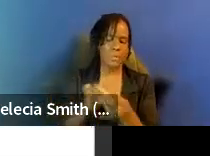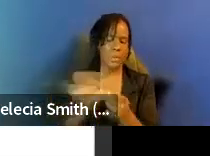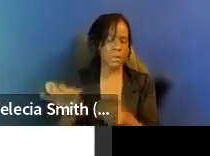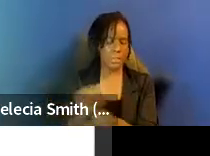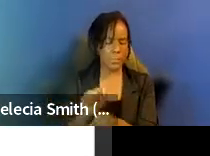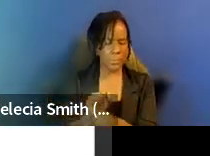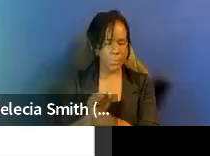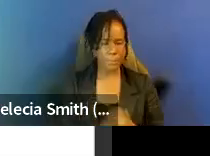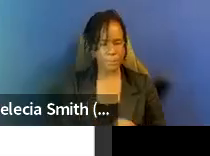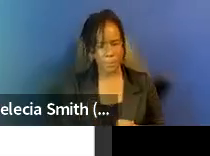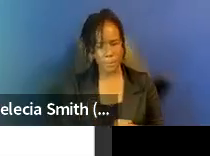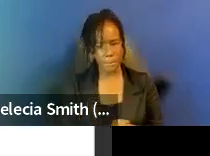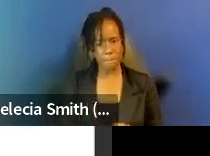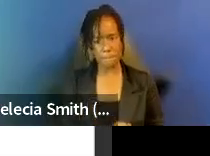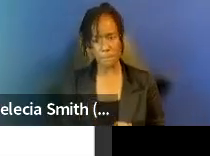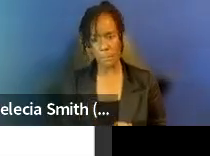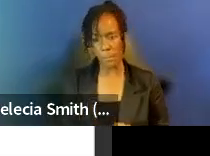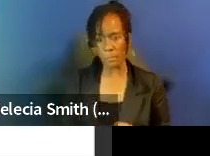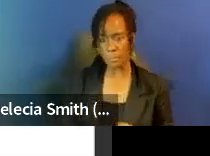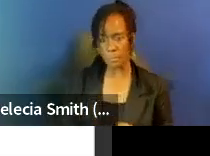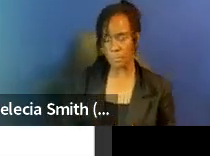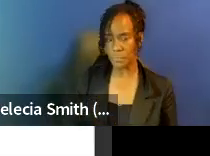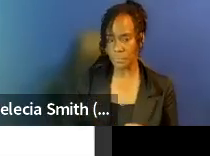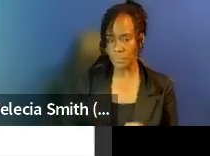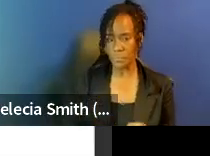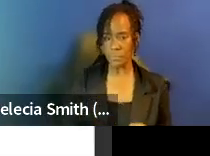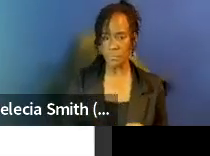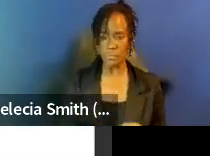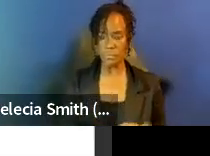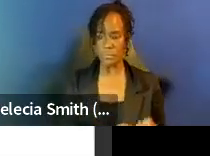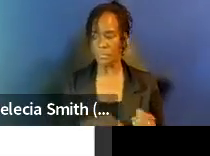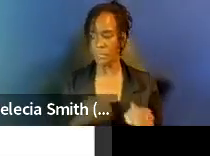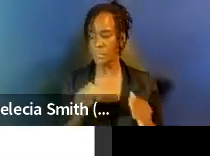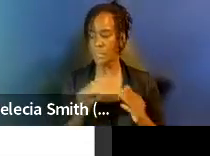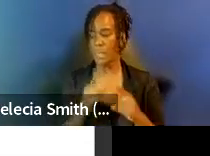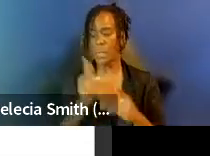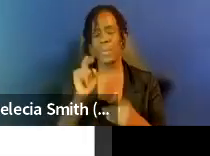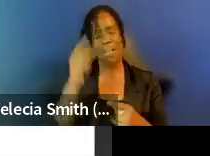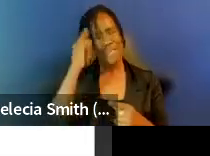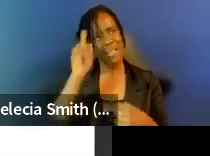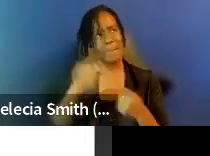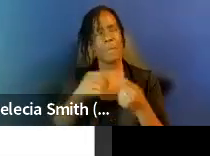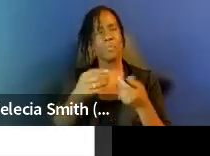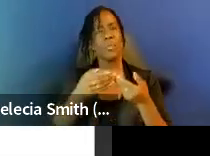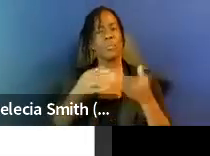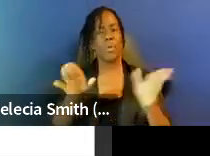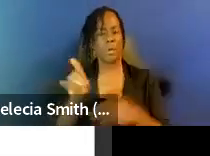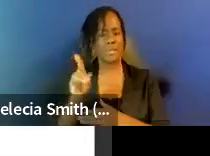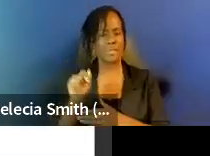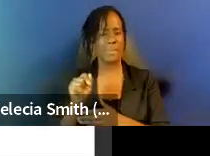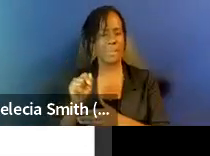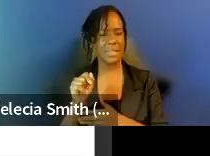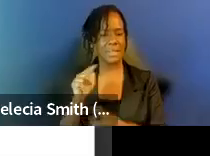continuous learning about how to do it better and share lessons learned with others so they can also particularly developers and those doing implementation can